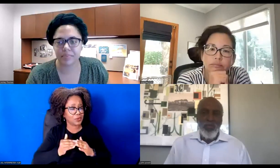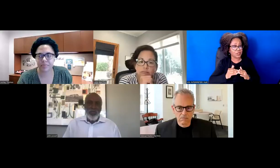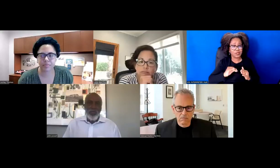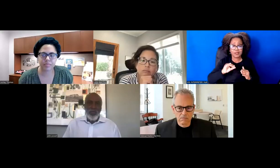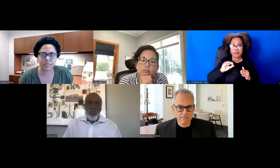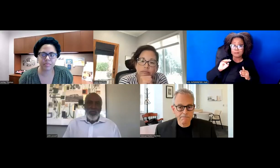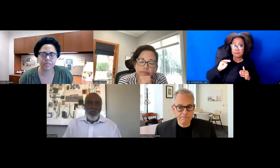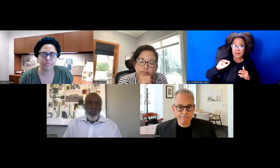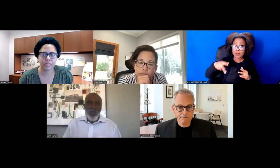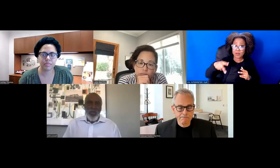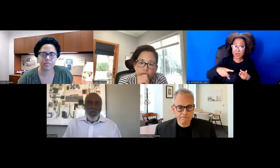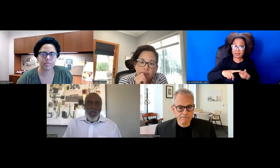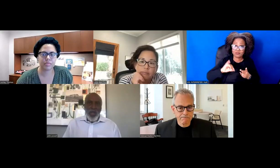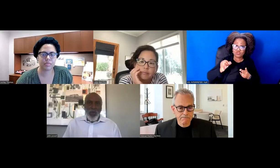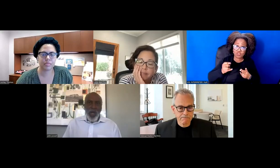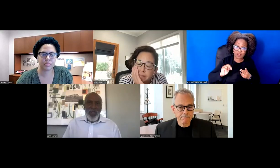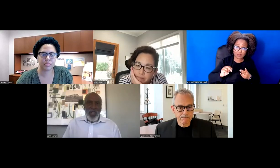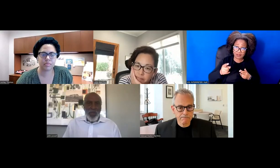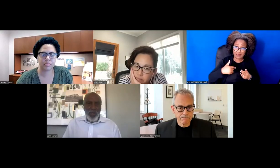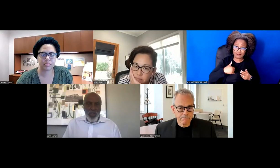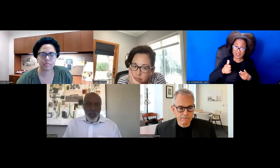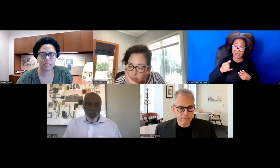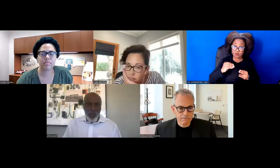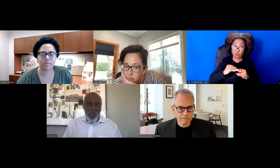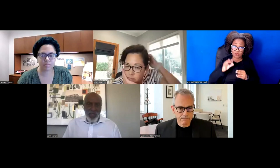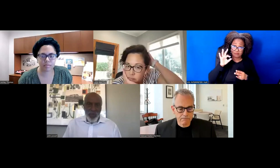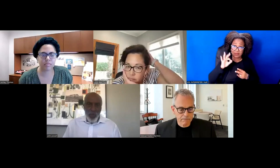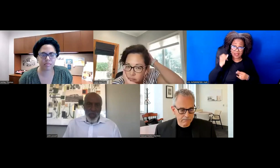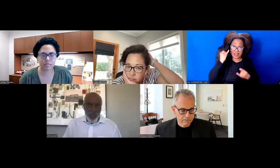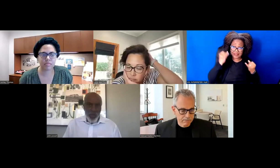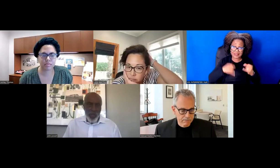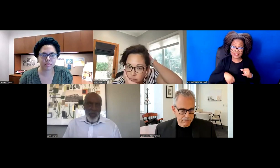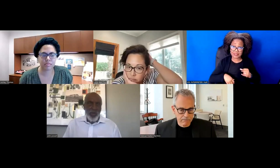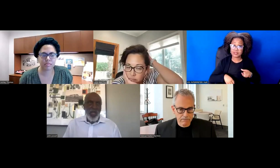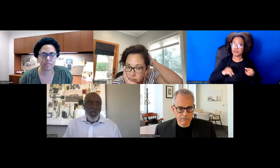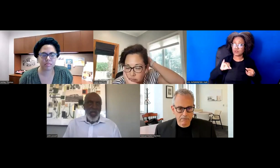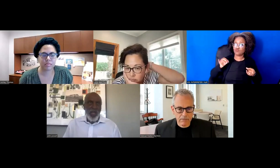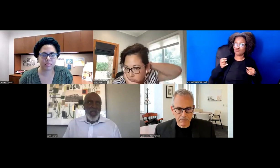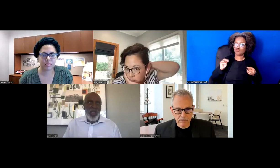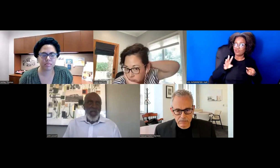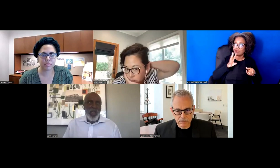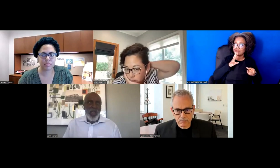I have a couple of thoughts on something we haven't really touched on much.